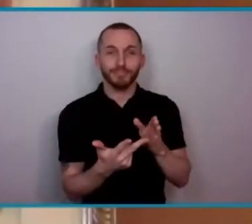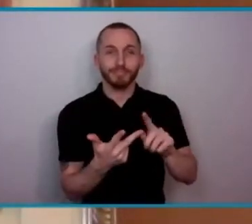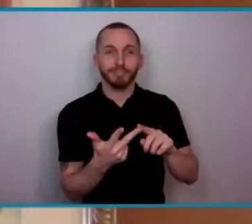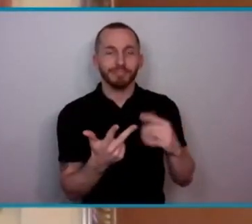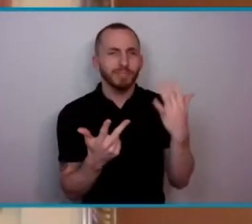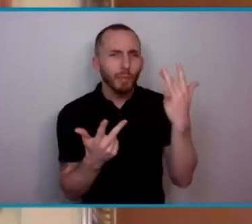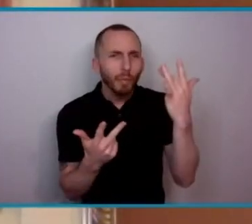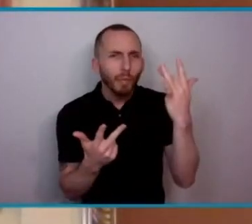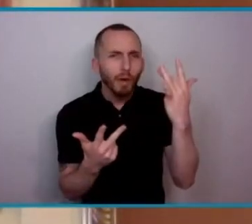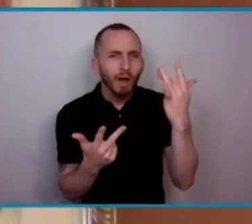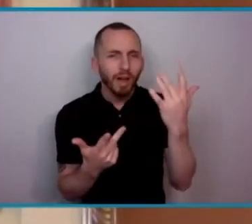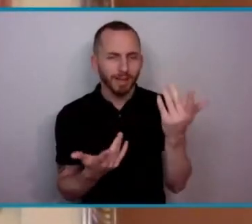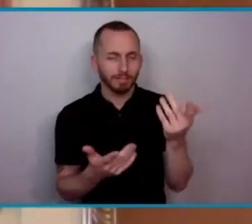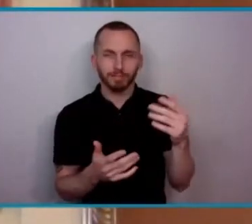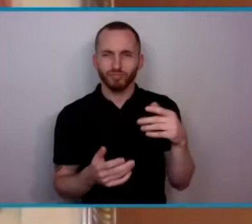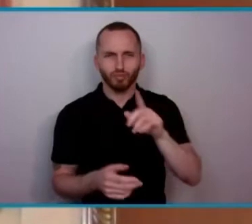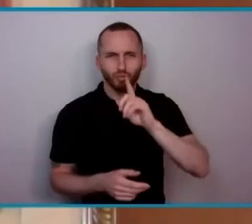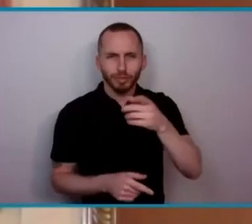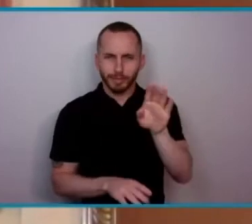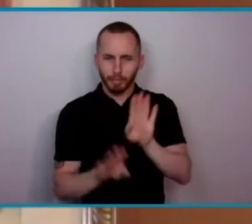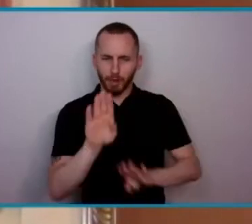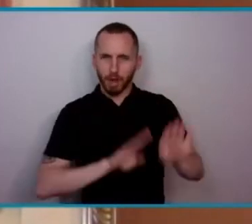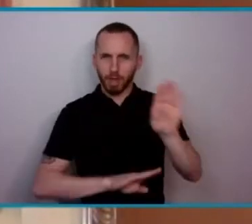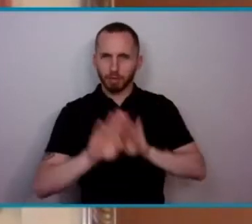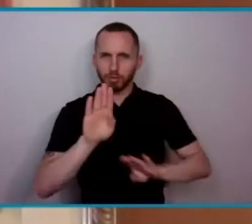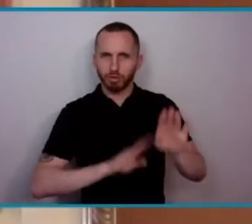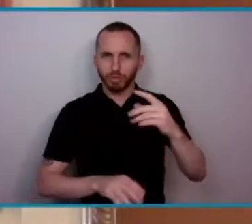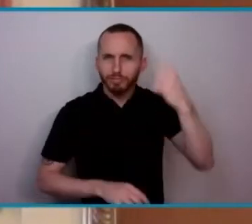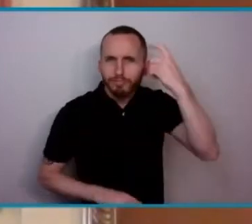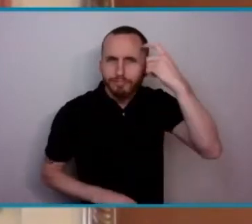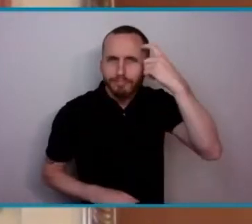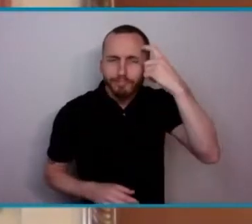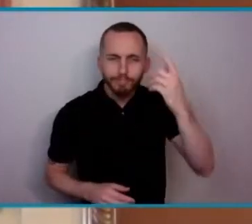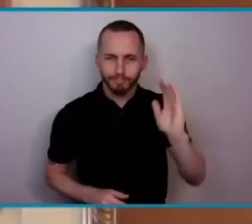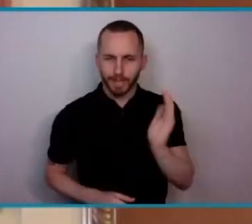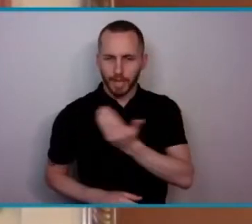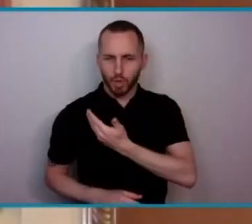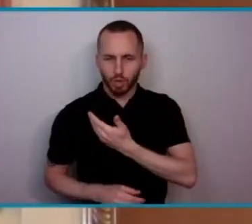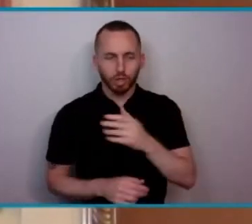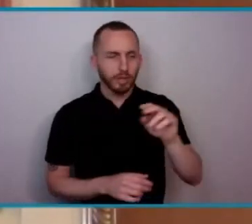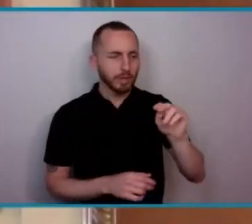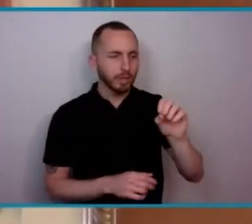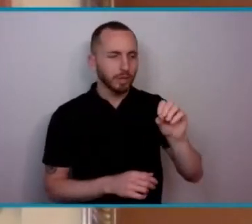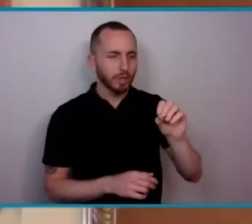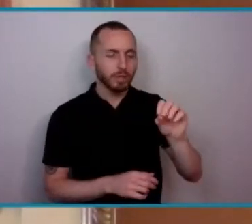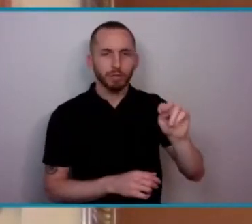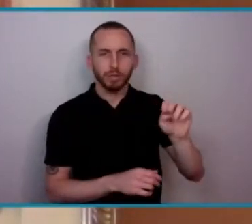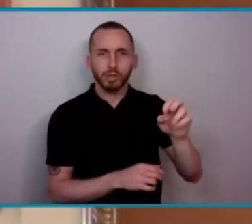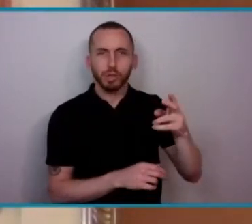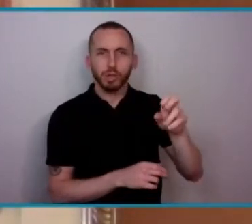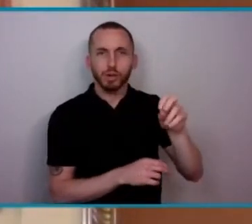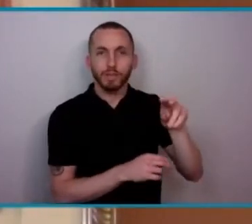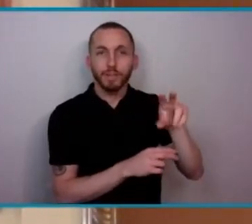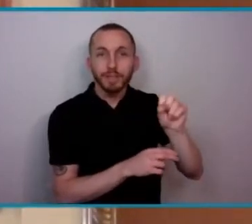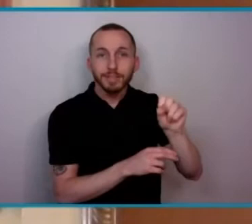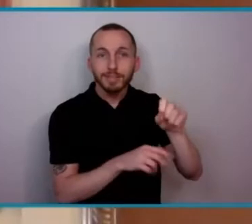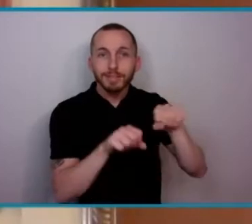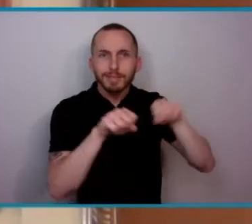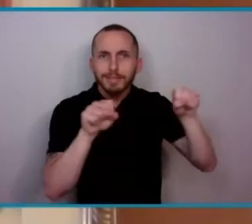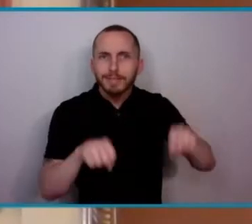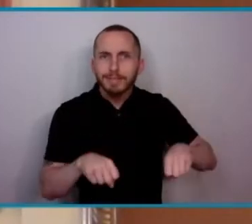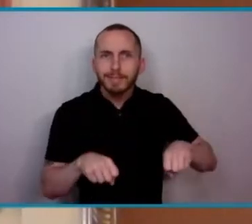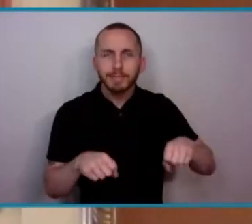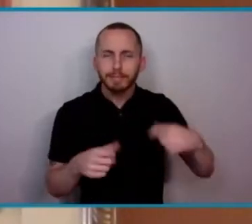Like what is it about our nervous system that is traumatized, either psychologically and